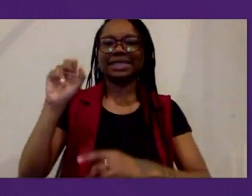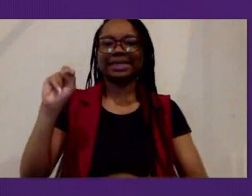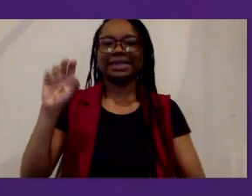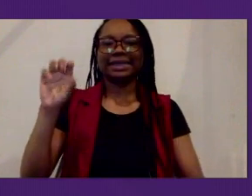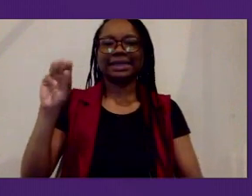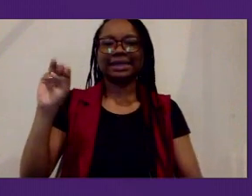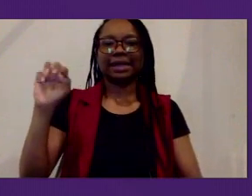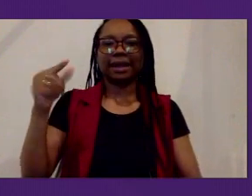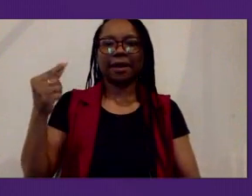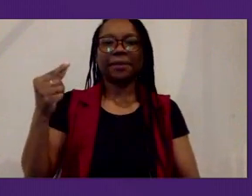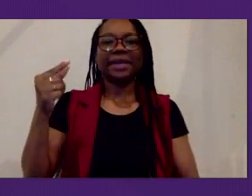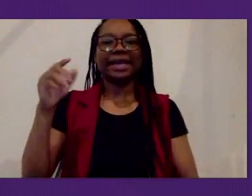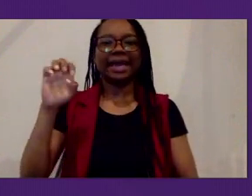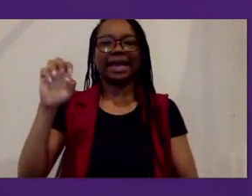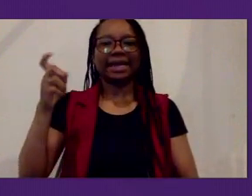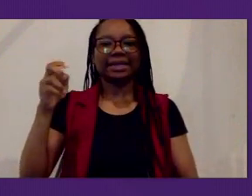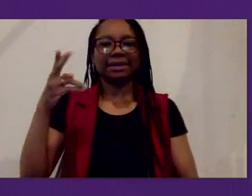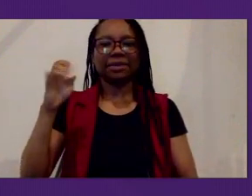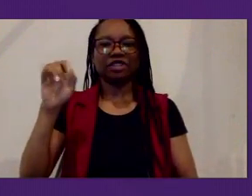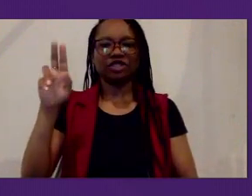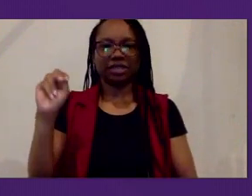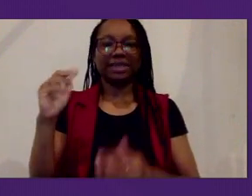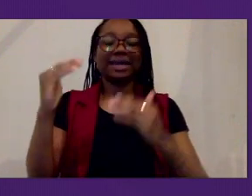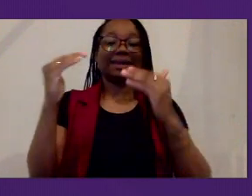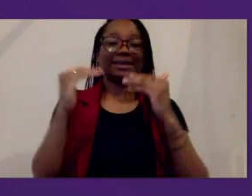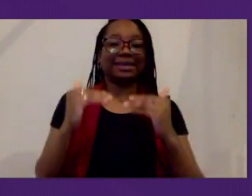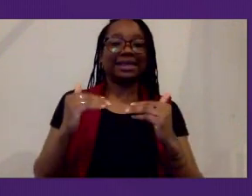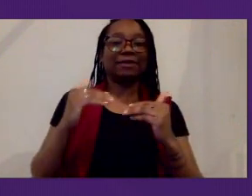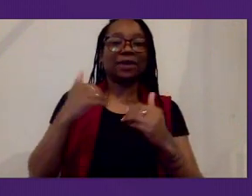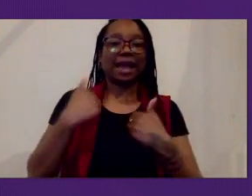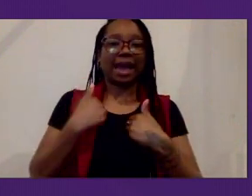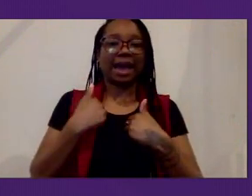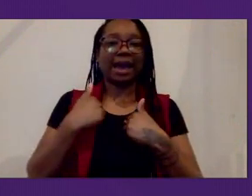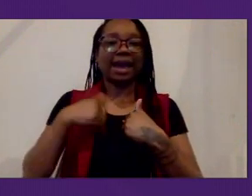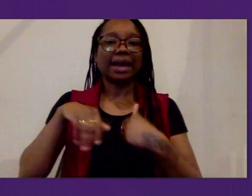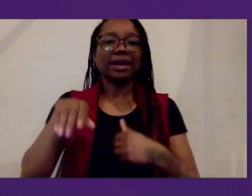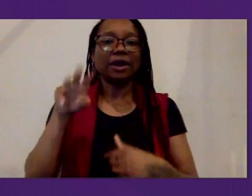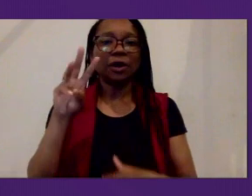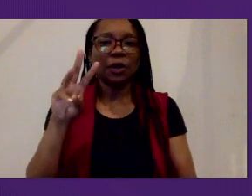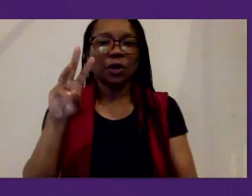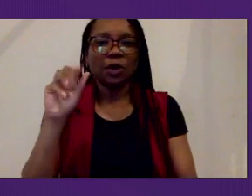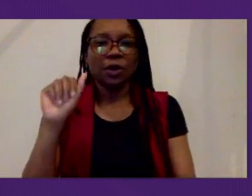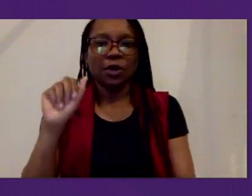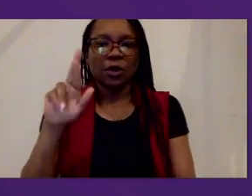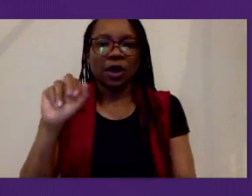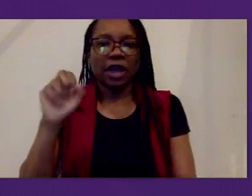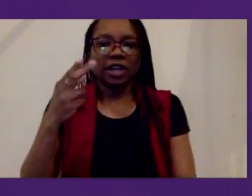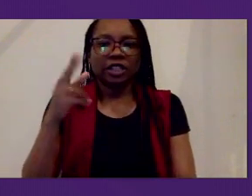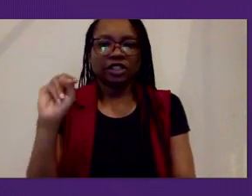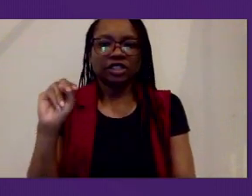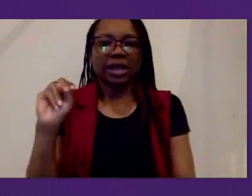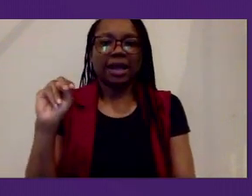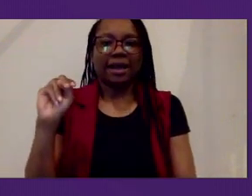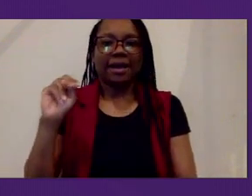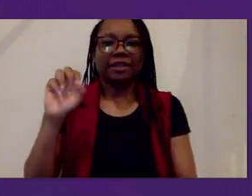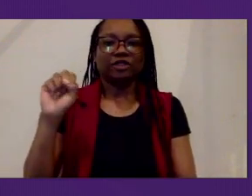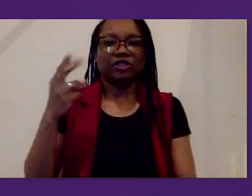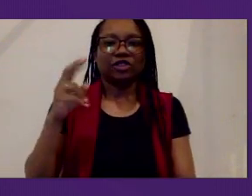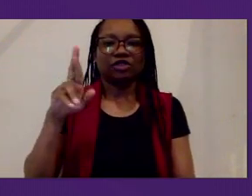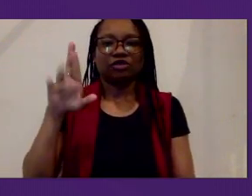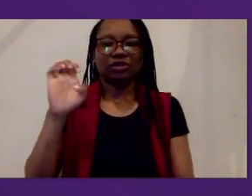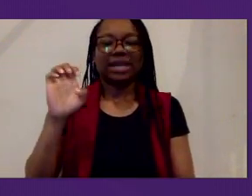poem 'Home'. We anchored our exploration in the Re-imagining Migration thinking routine - see,